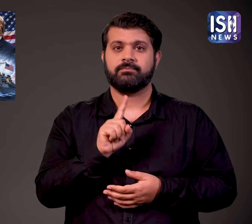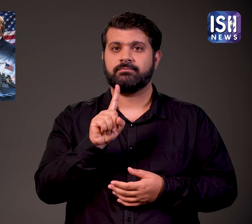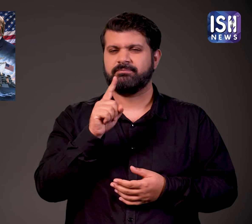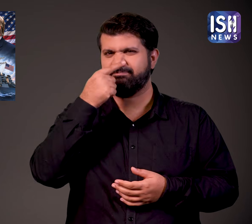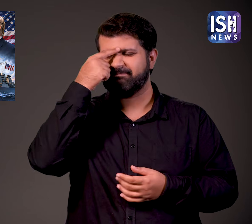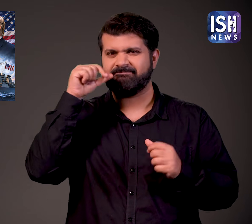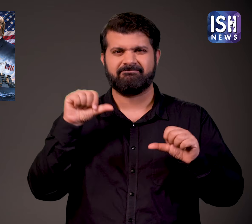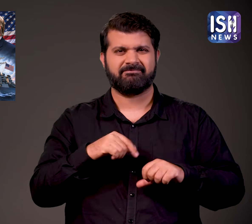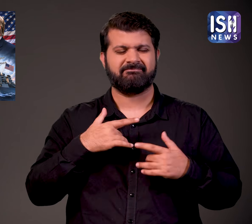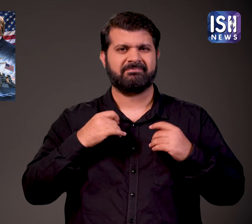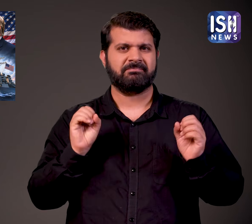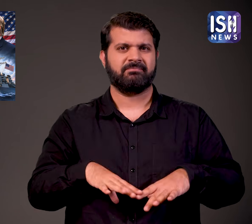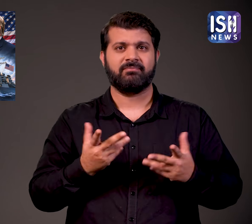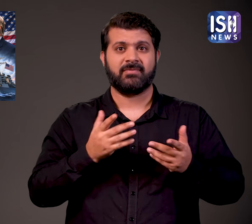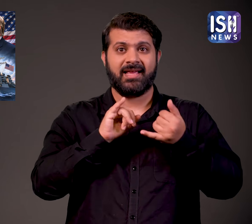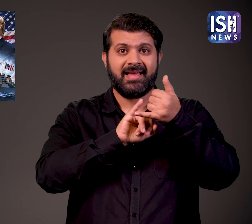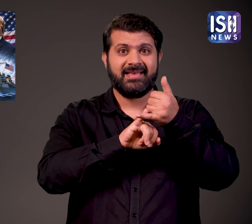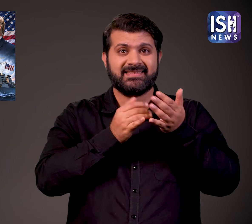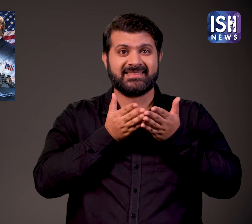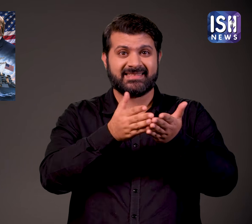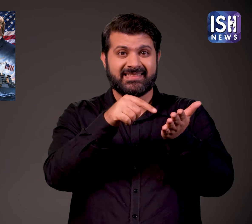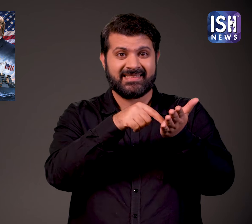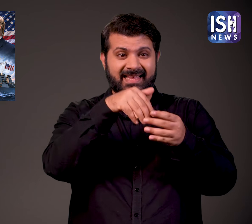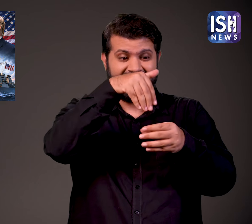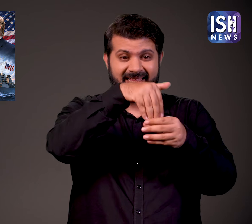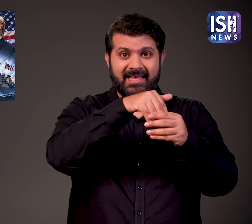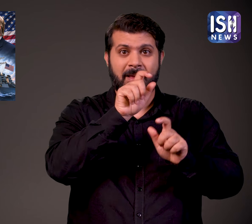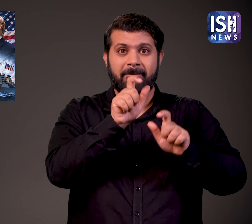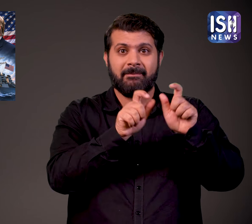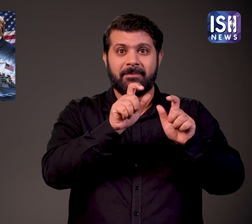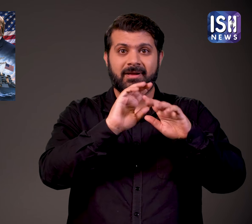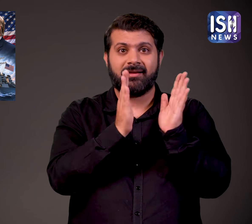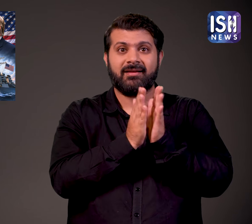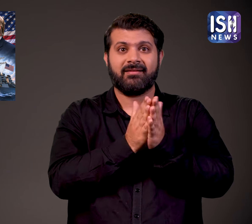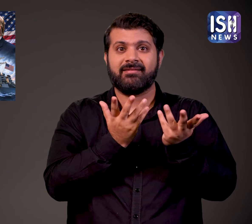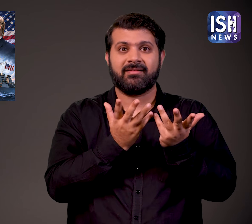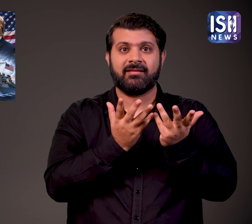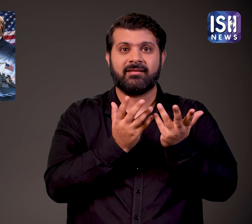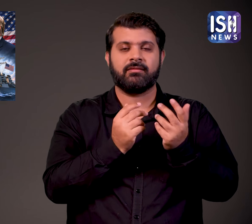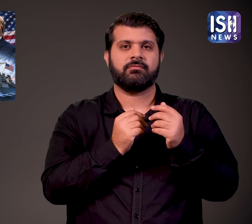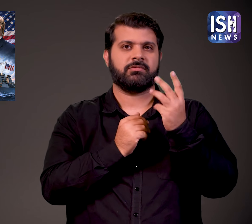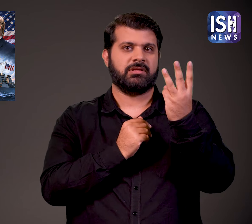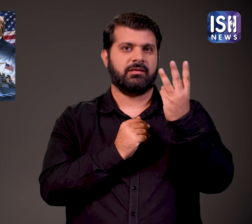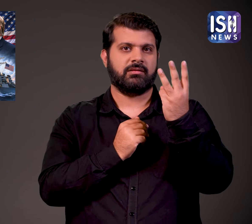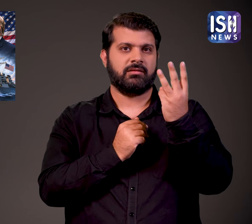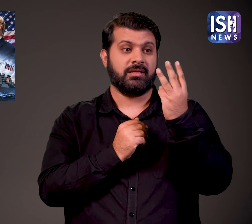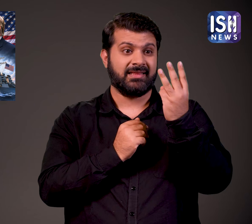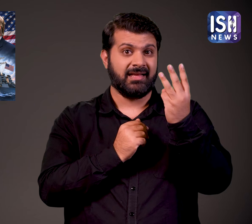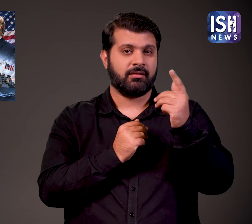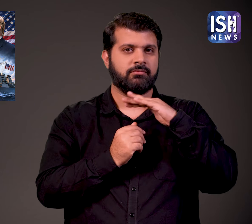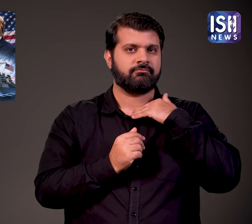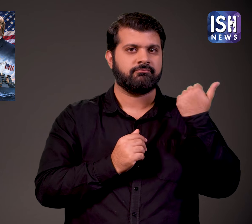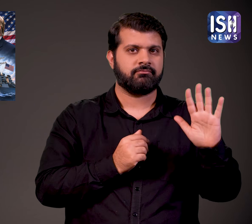Unfortunately, three Indians have been confirmed dead after the MT Settebello